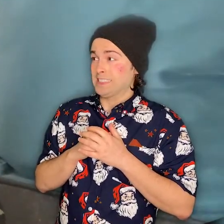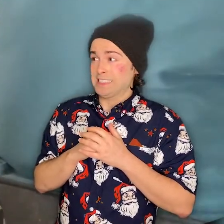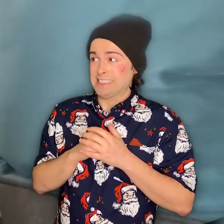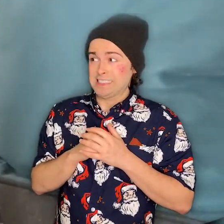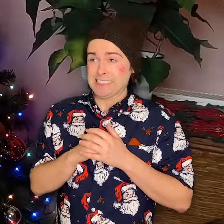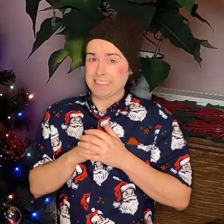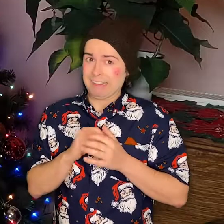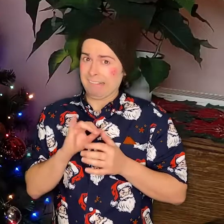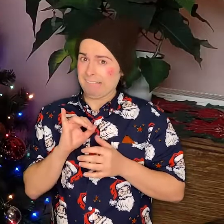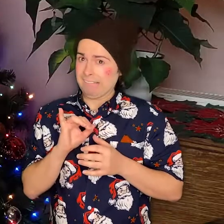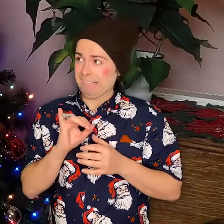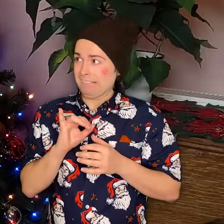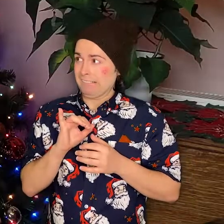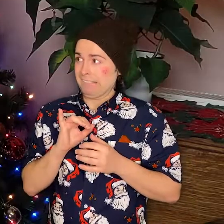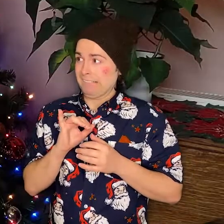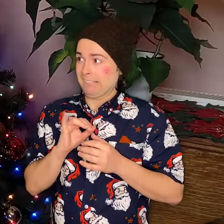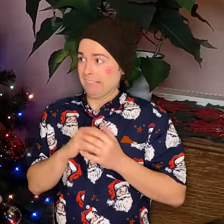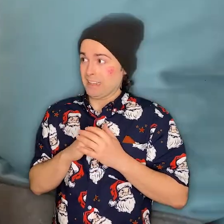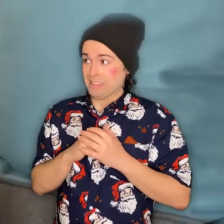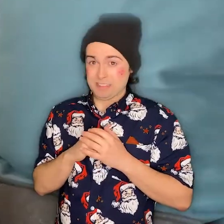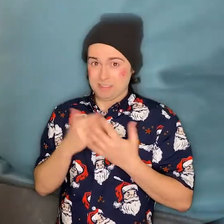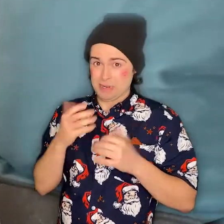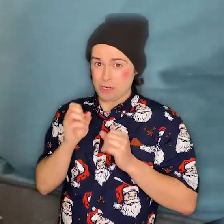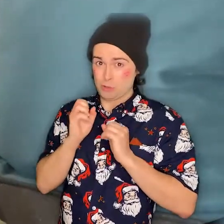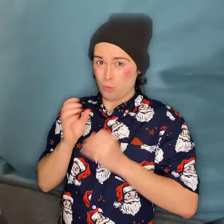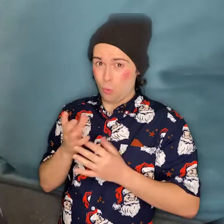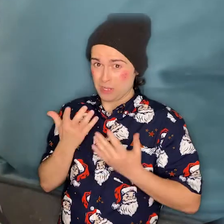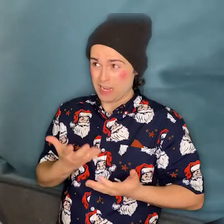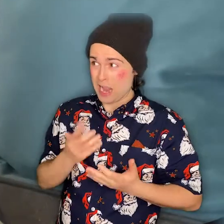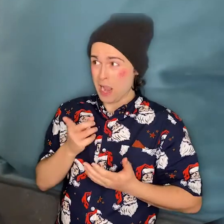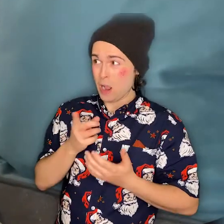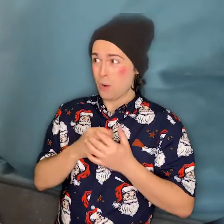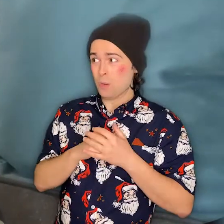Cinderella – I’m sorry, I just/ Carina – Well away and ‘just’ somewhere else